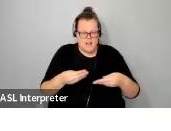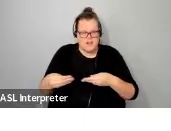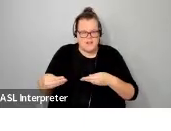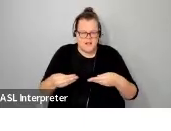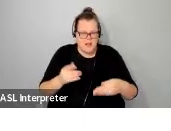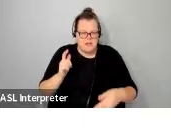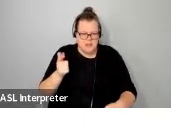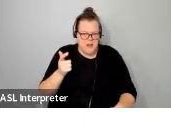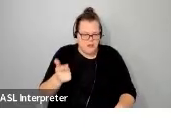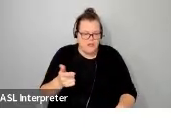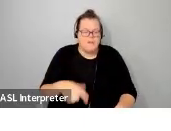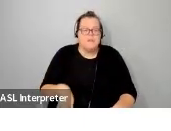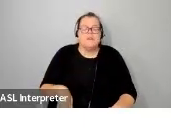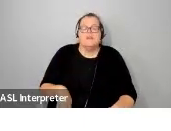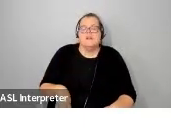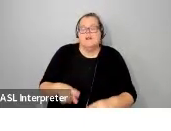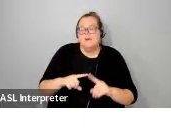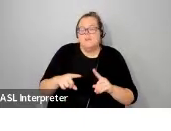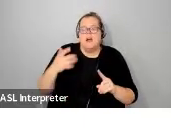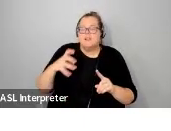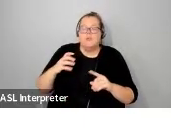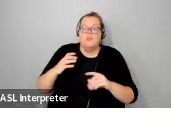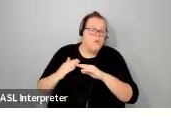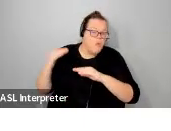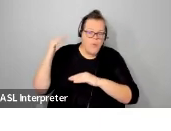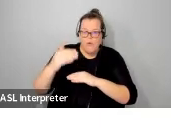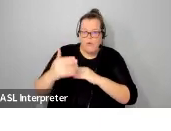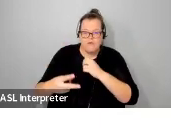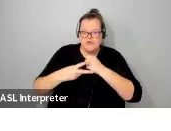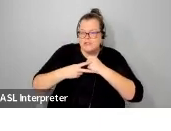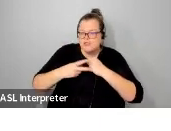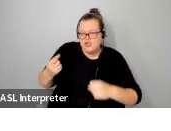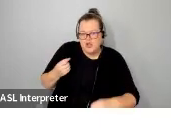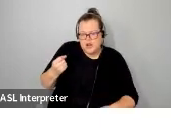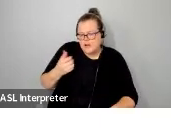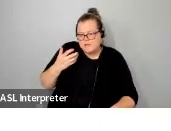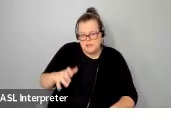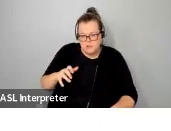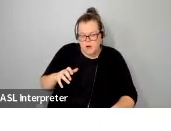But didn't want to kind of over reserve that space in the event that especially